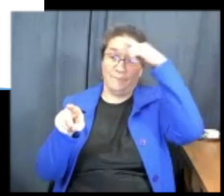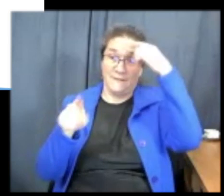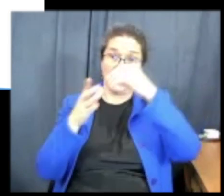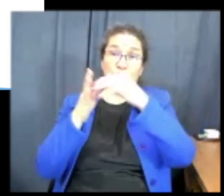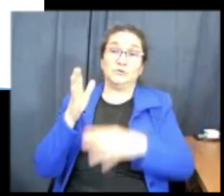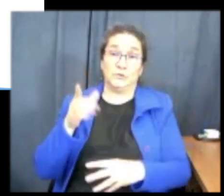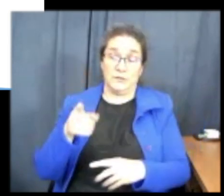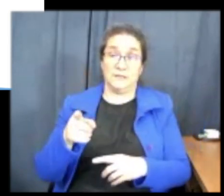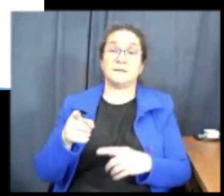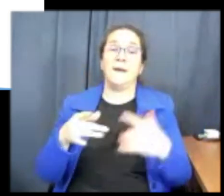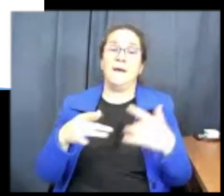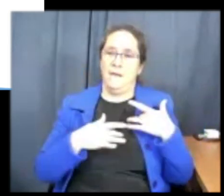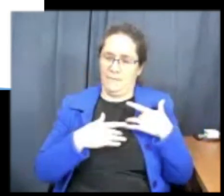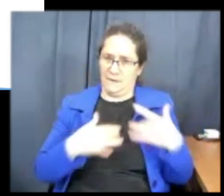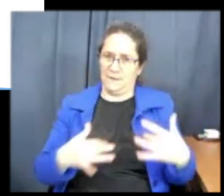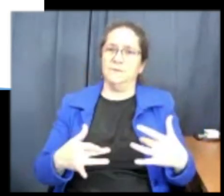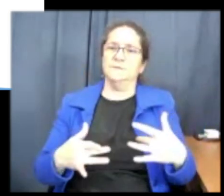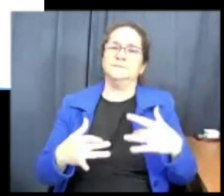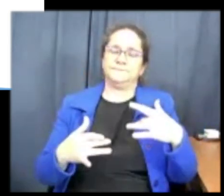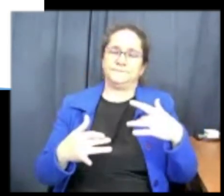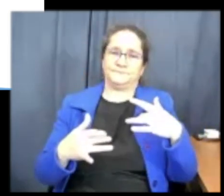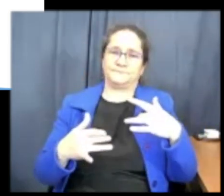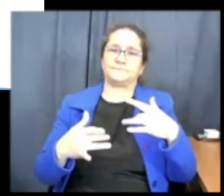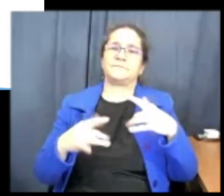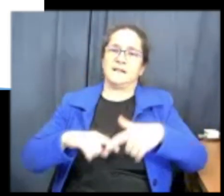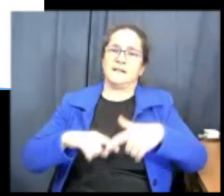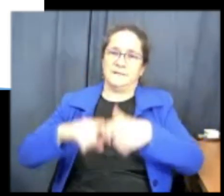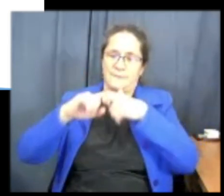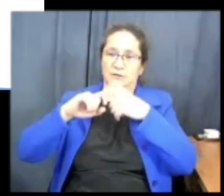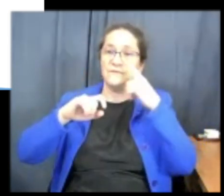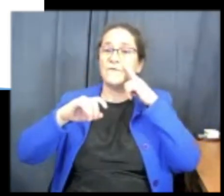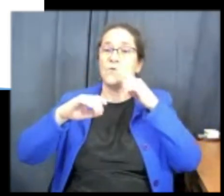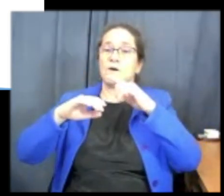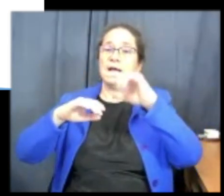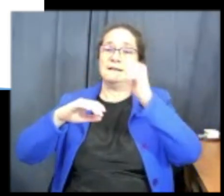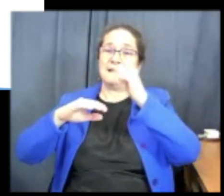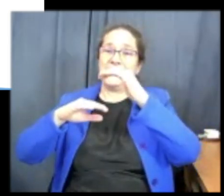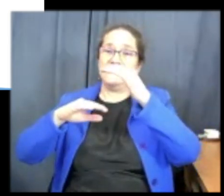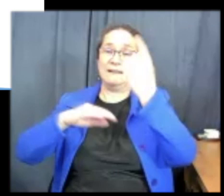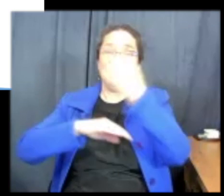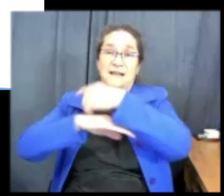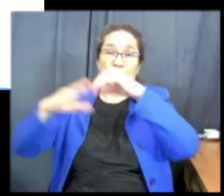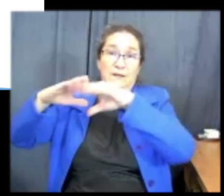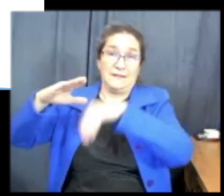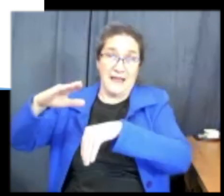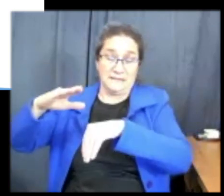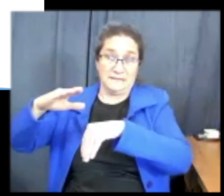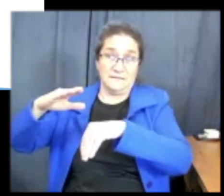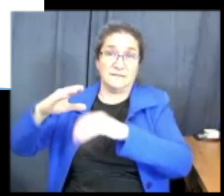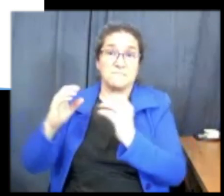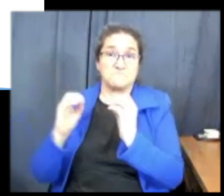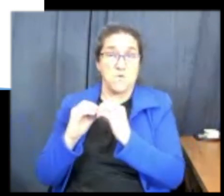more likely to be suspended for 10 days or less than their peers, and so by a risk ratio of 2.71